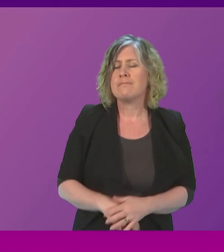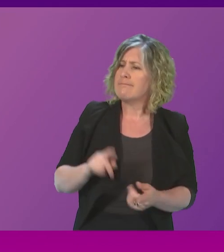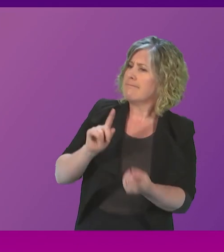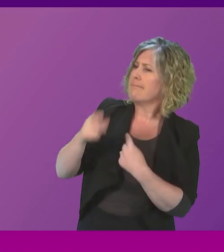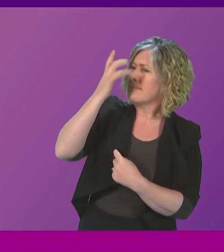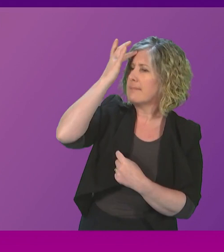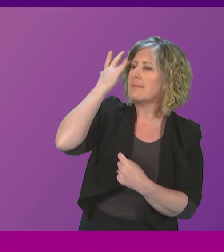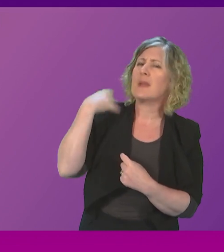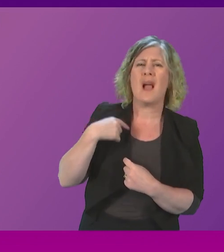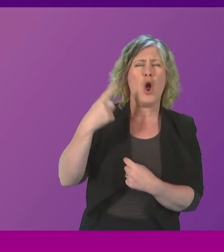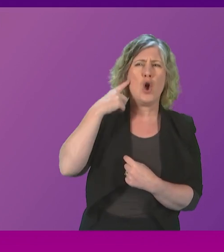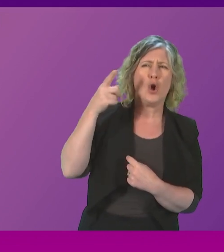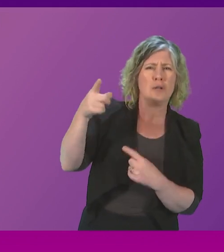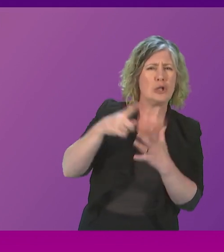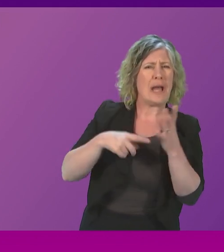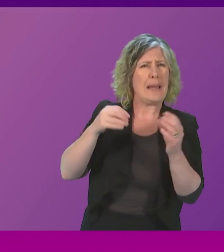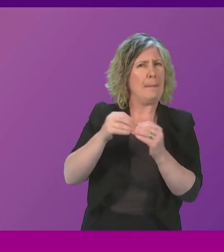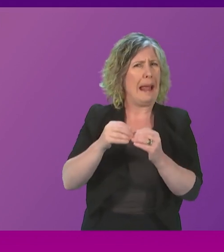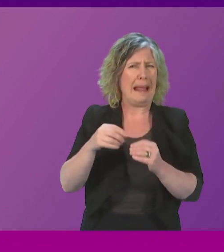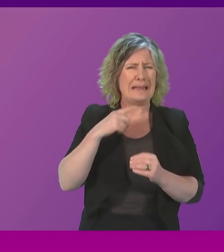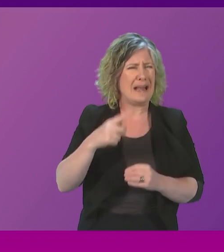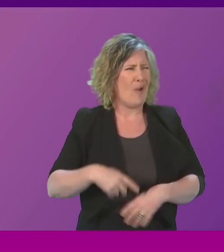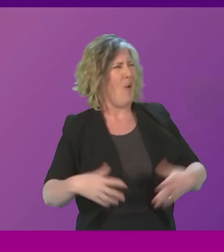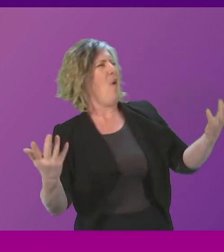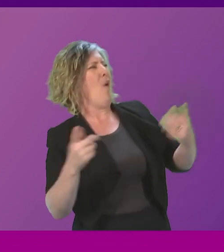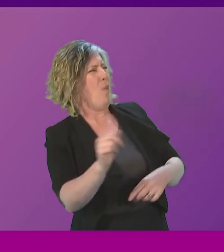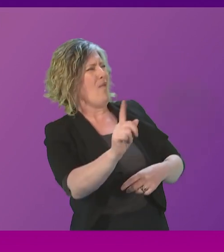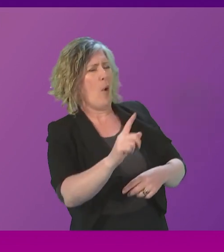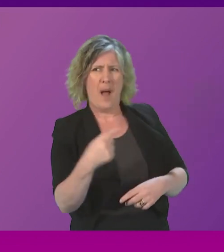I thought that we would all get behind our national team following its phenomenal result